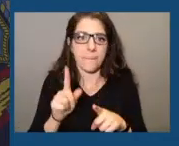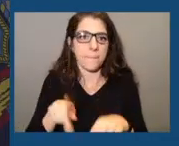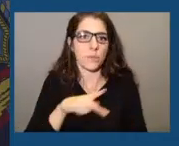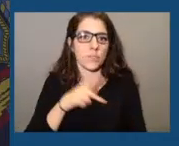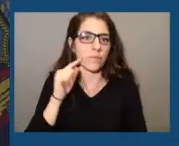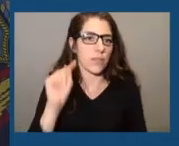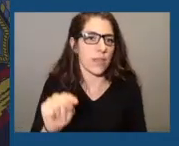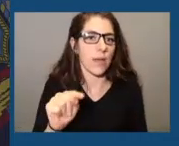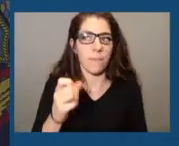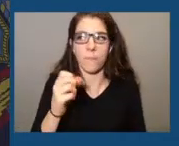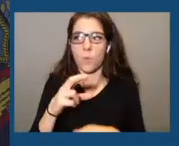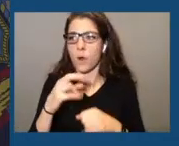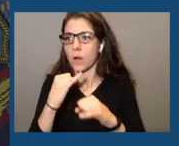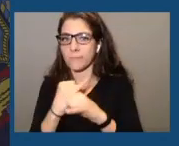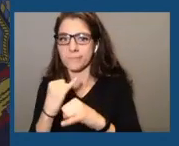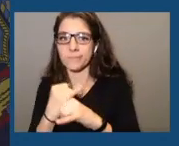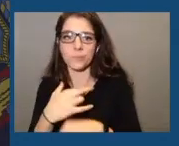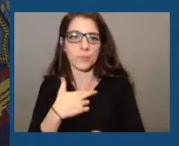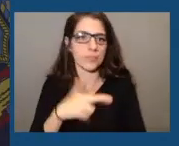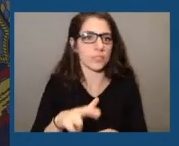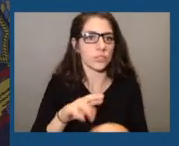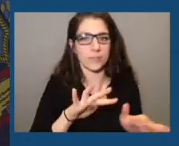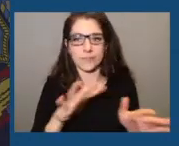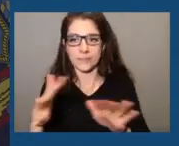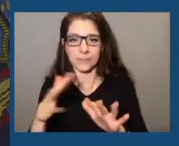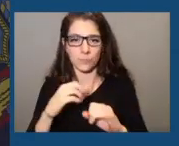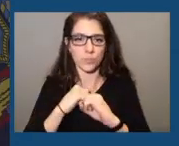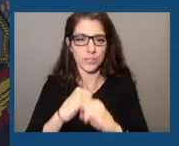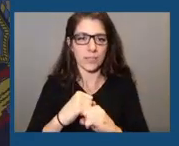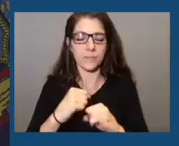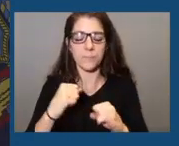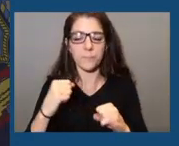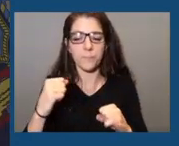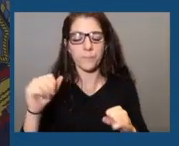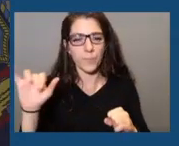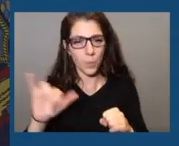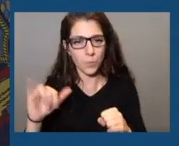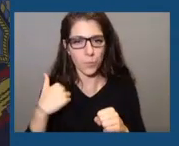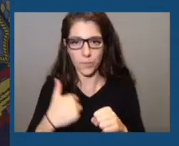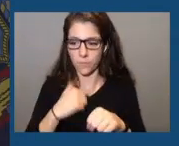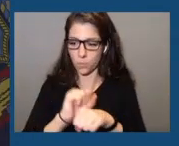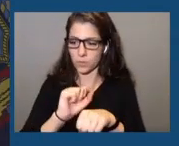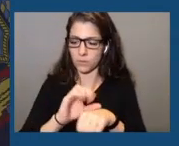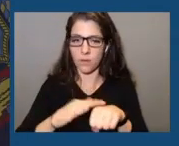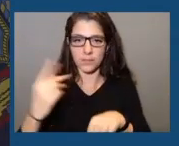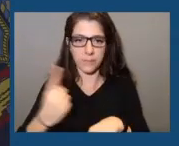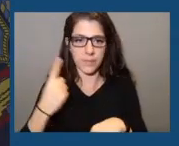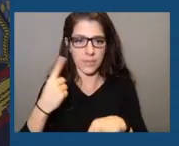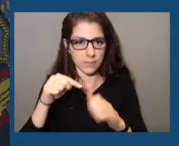a religious institution that we have to protect. And we also have worked on something so intensely together